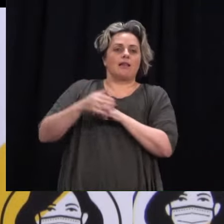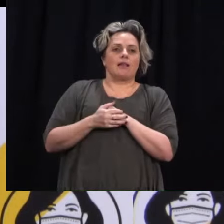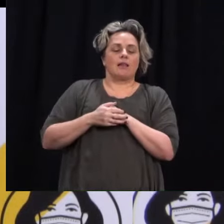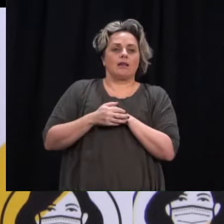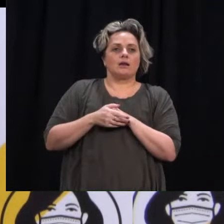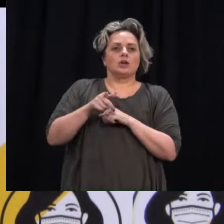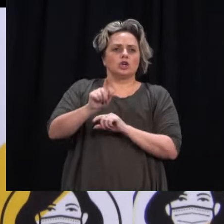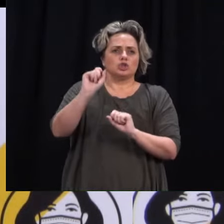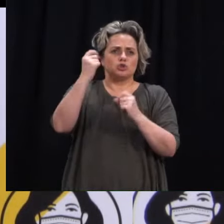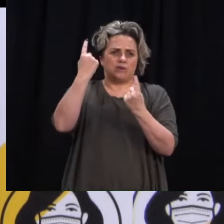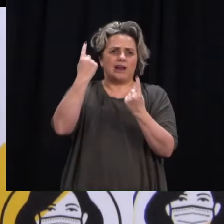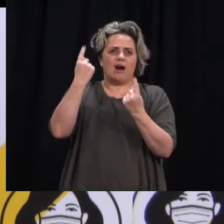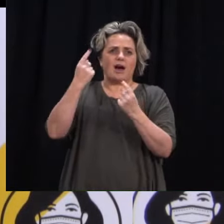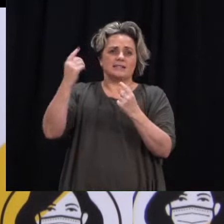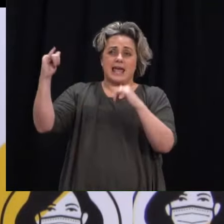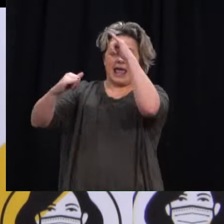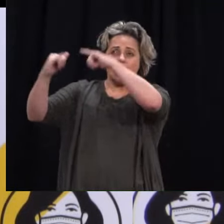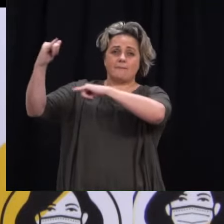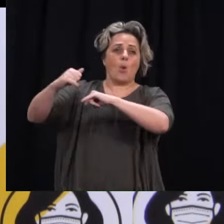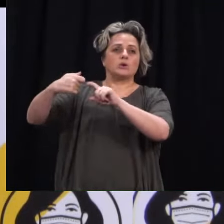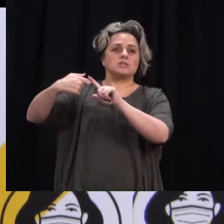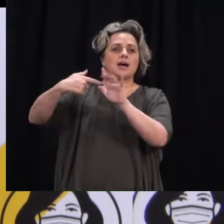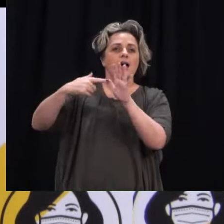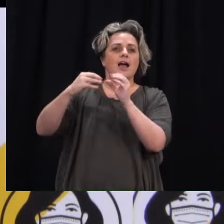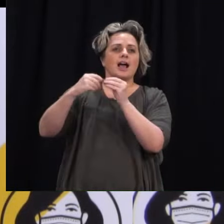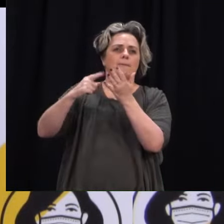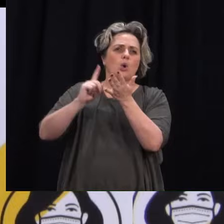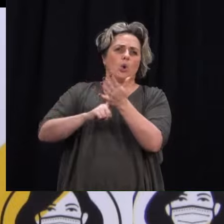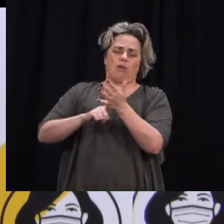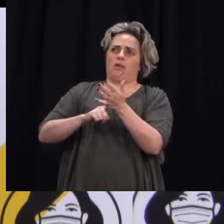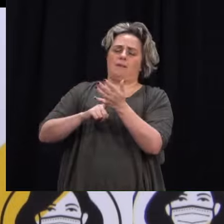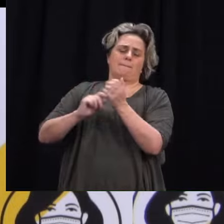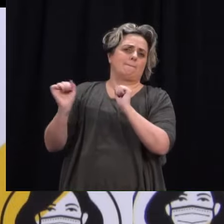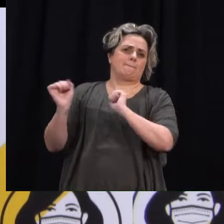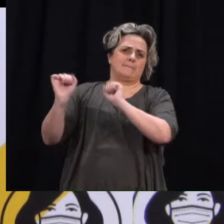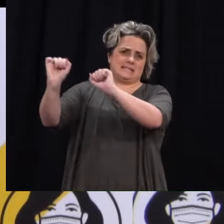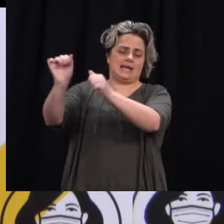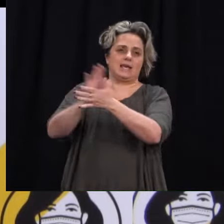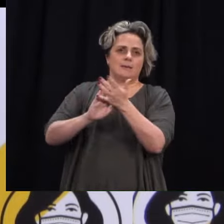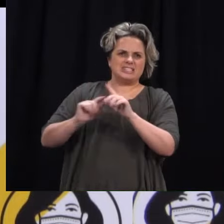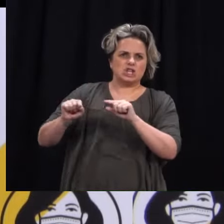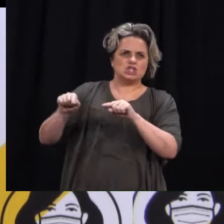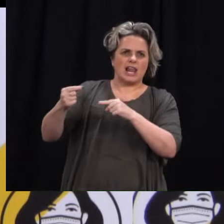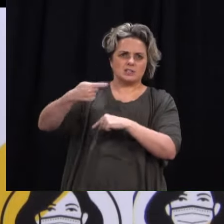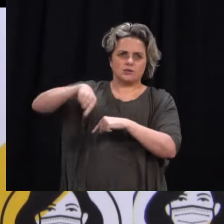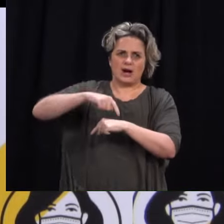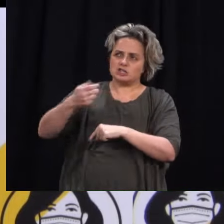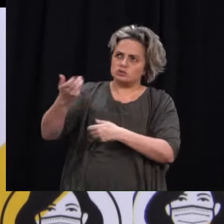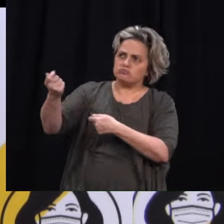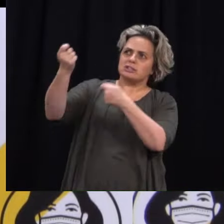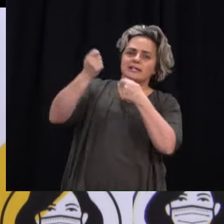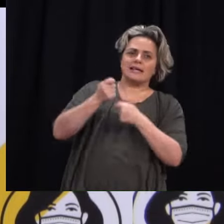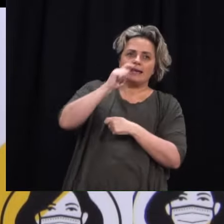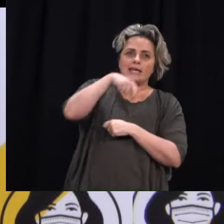Kabul. You will realise everyone will realise that the area around Kabul airport is